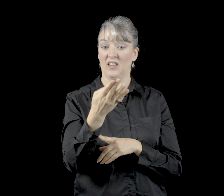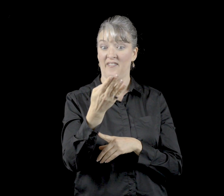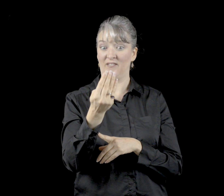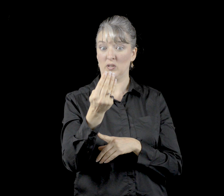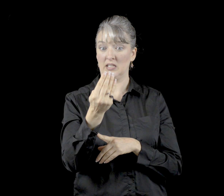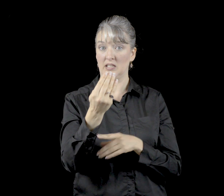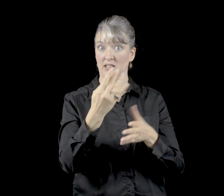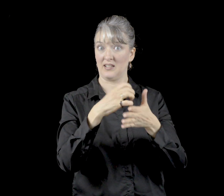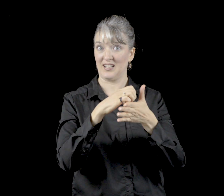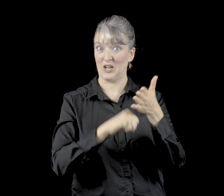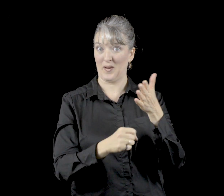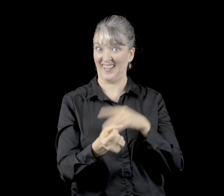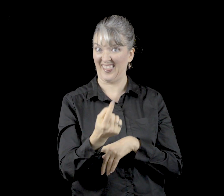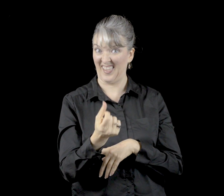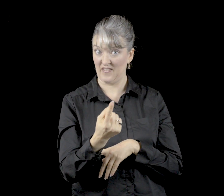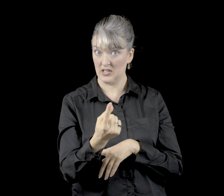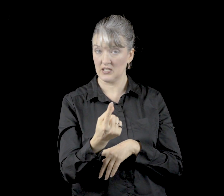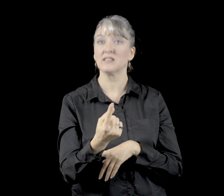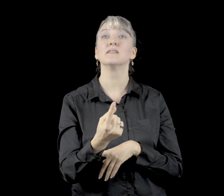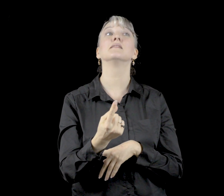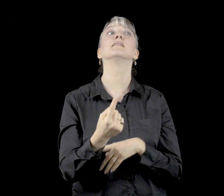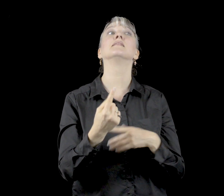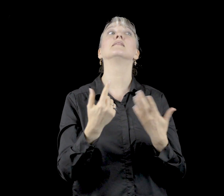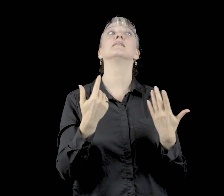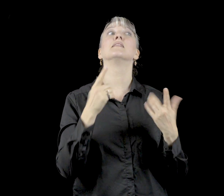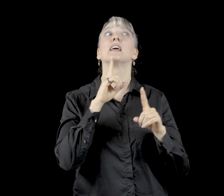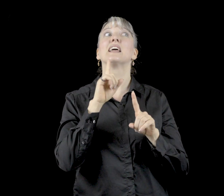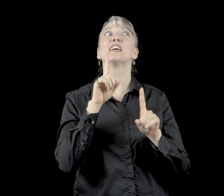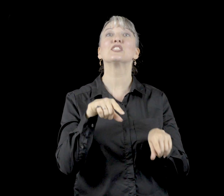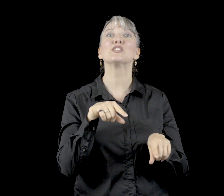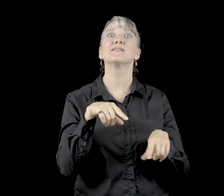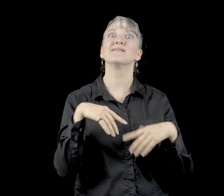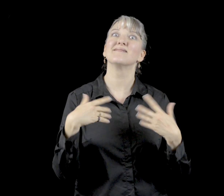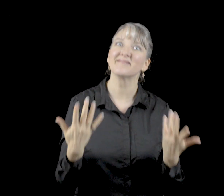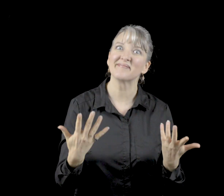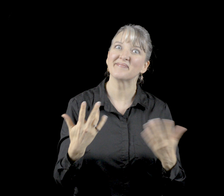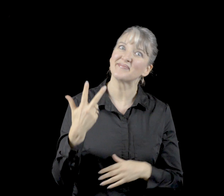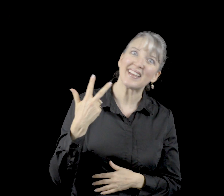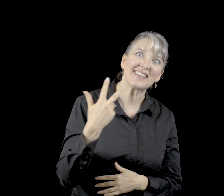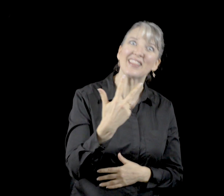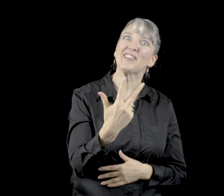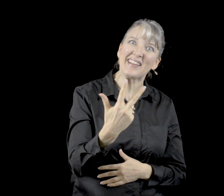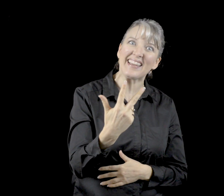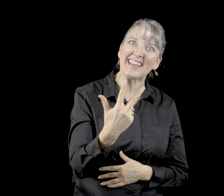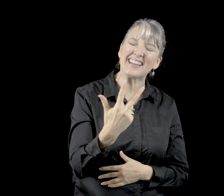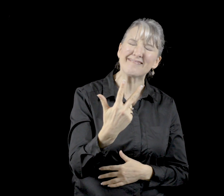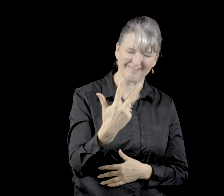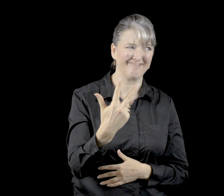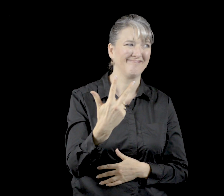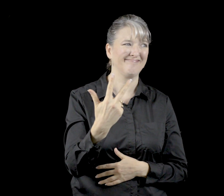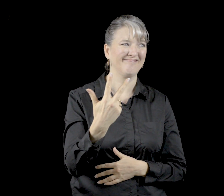11 subtracted from 14 is....tada 3!